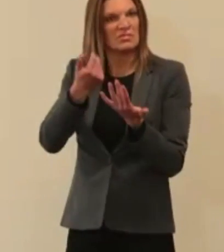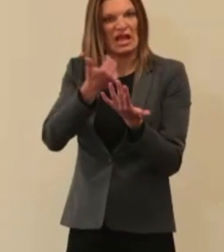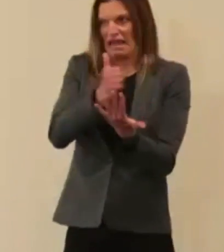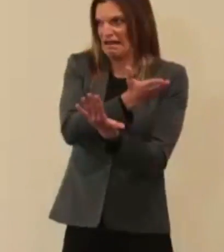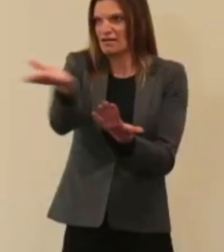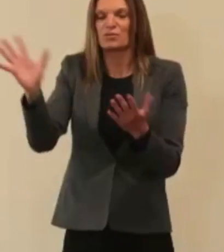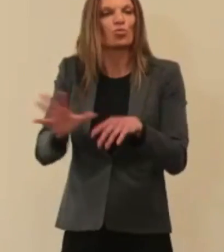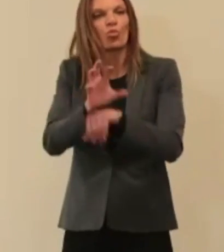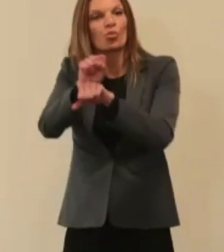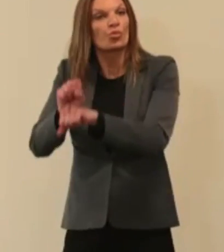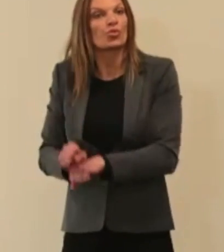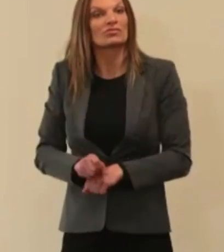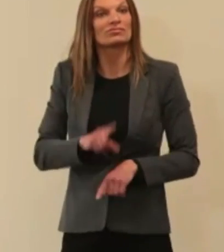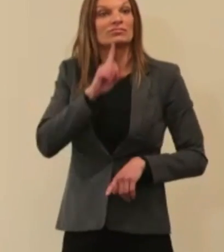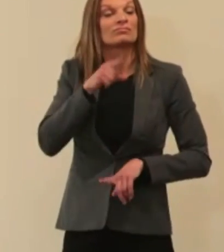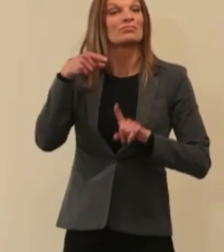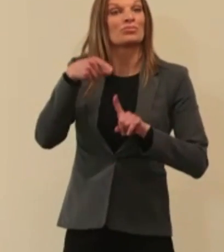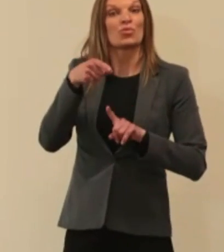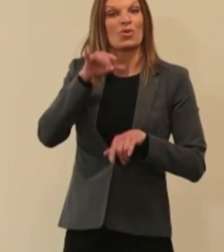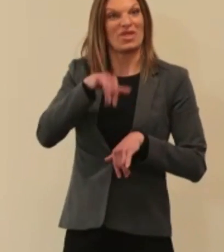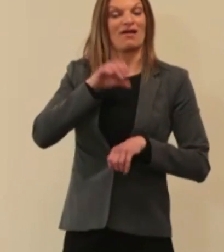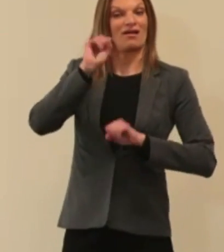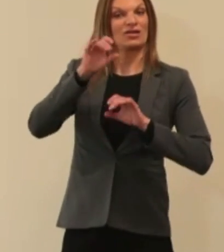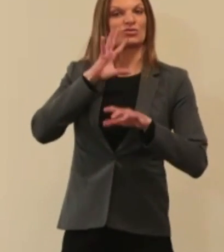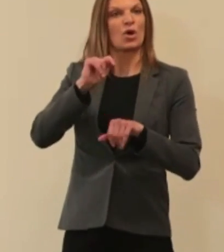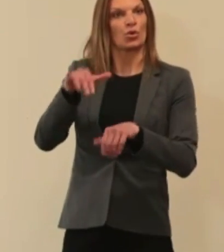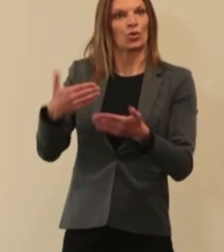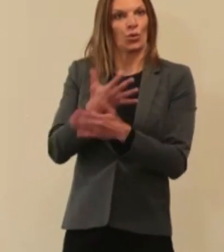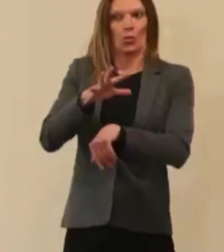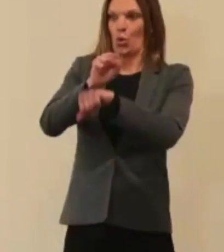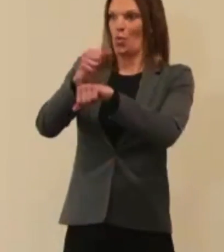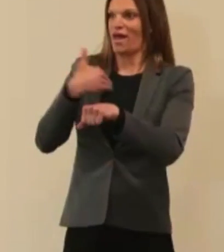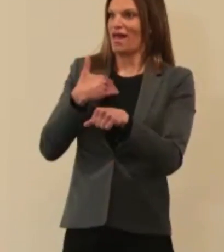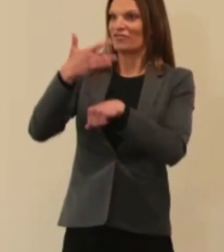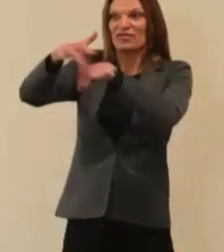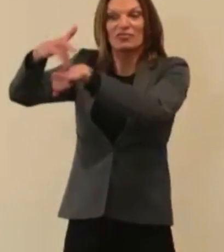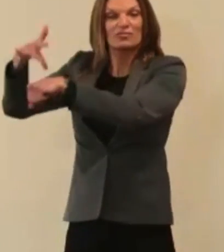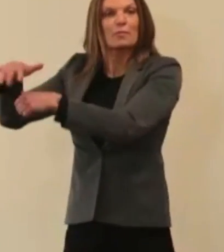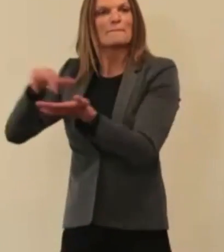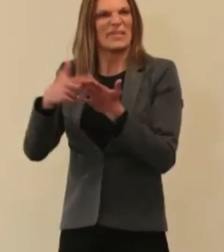NOW AND THE END OF SEPTEMBER. THERE ARE APPOINTMENTS FOR EVERYONE THE THESE ARE THESE